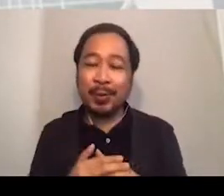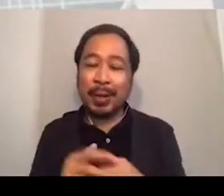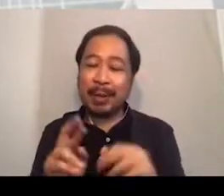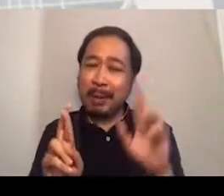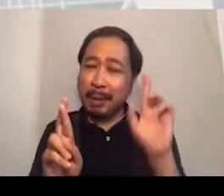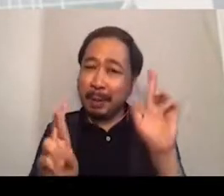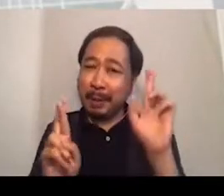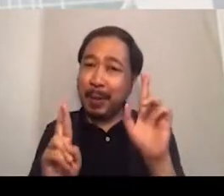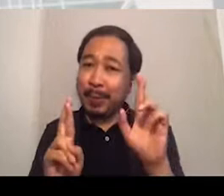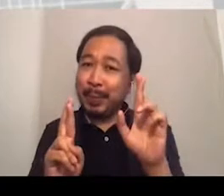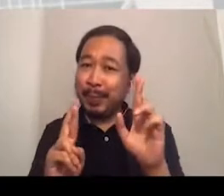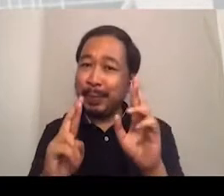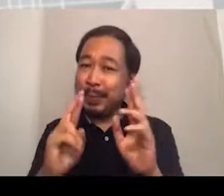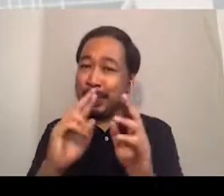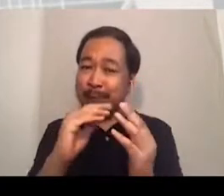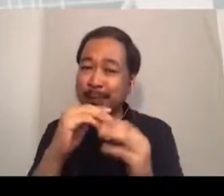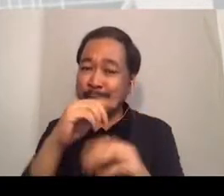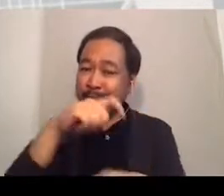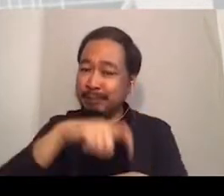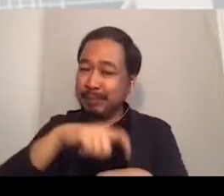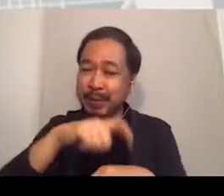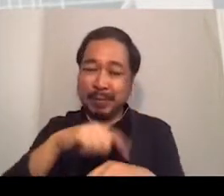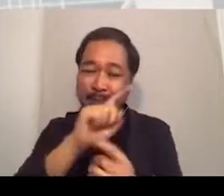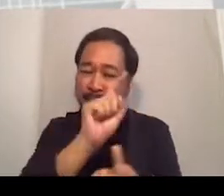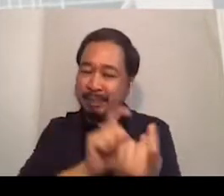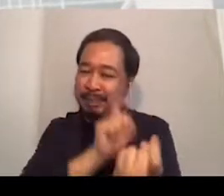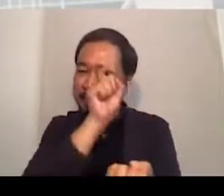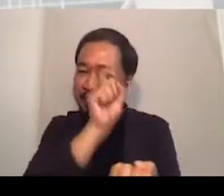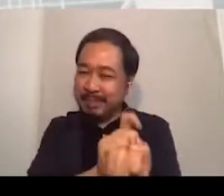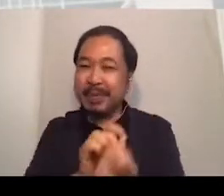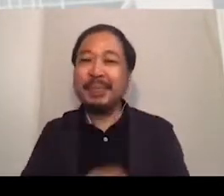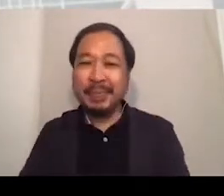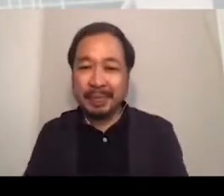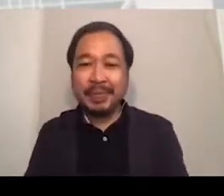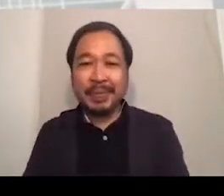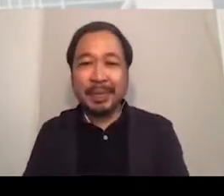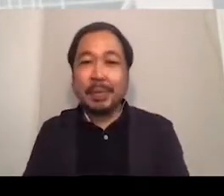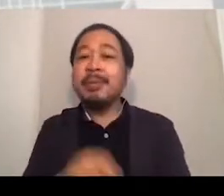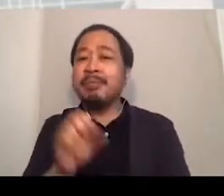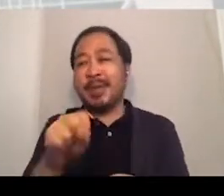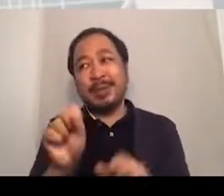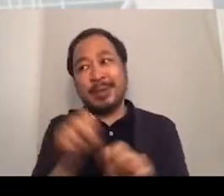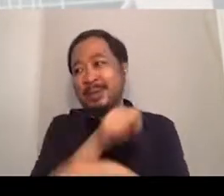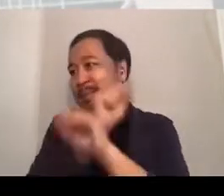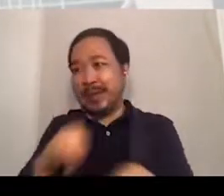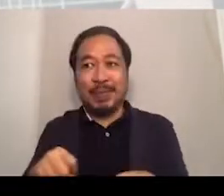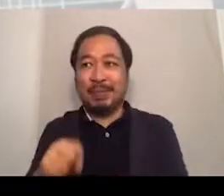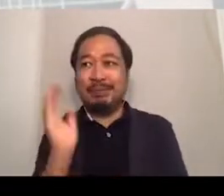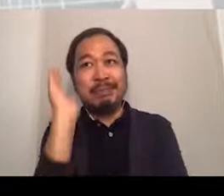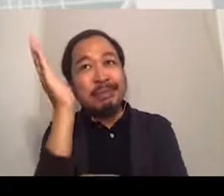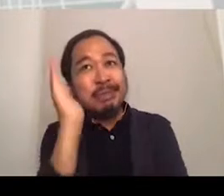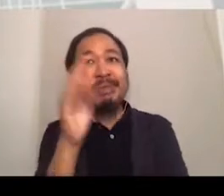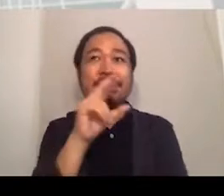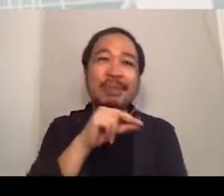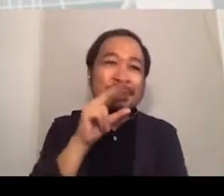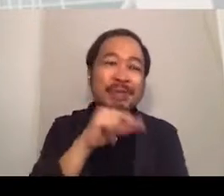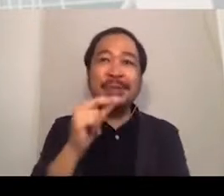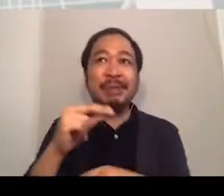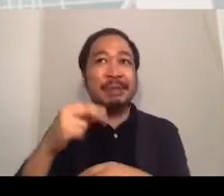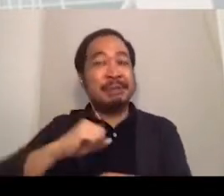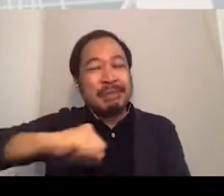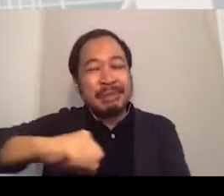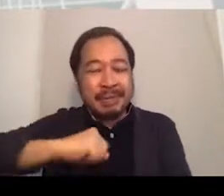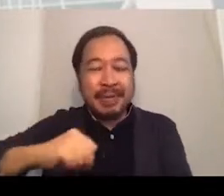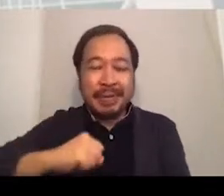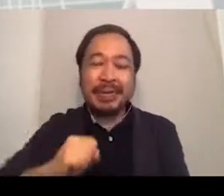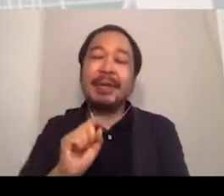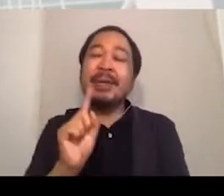because some of the things that are now happening, the greater emphasis being given to organizations of persons with disabilities, for example.